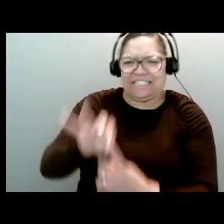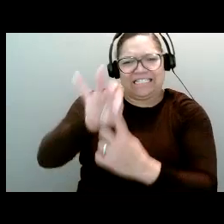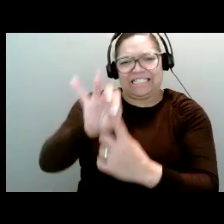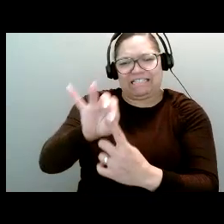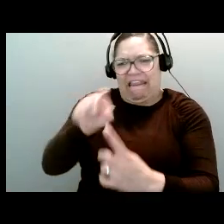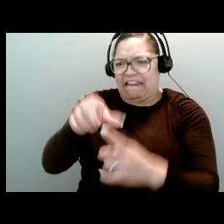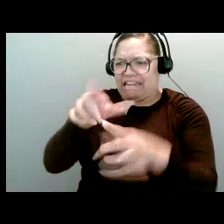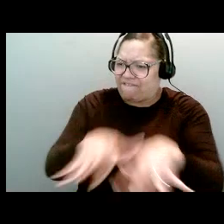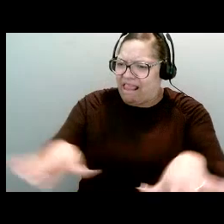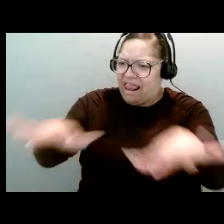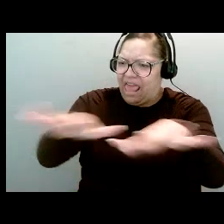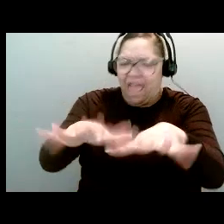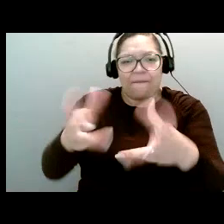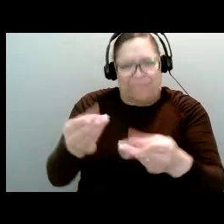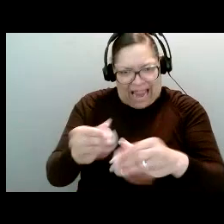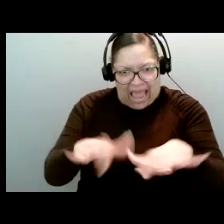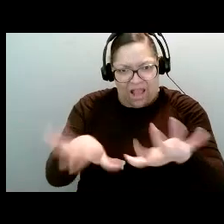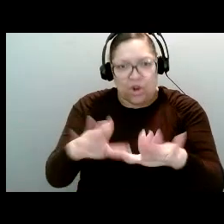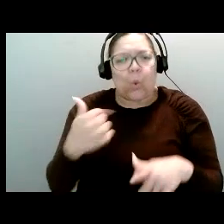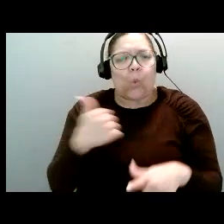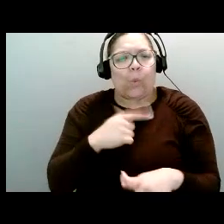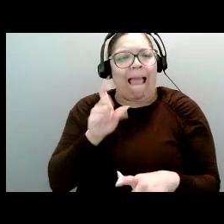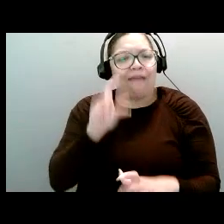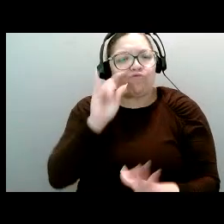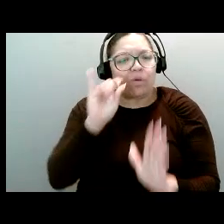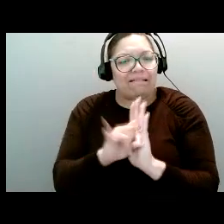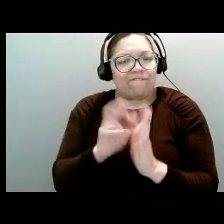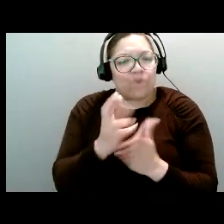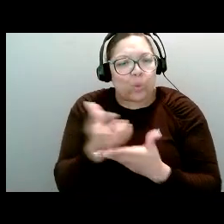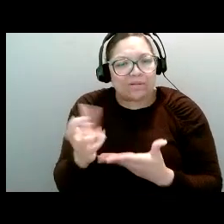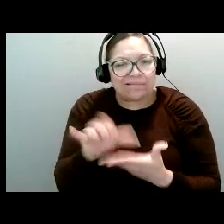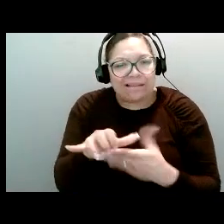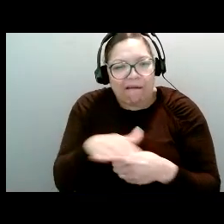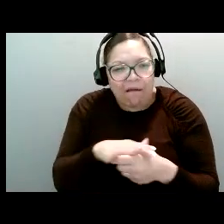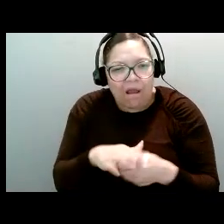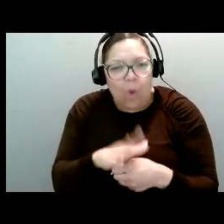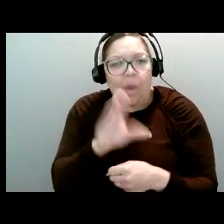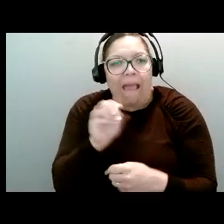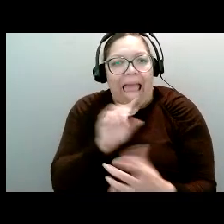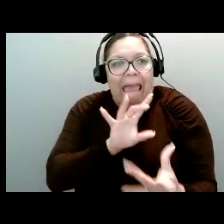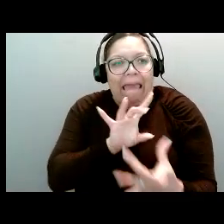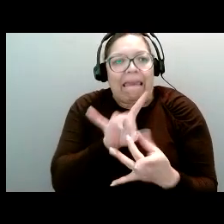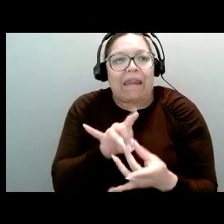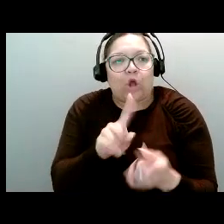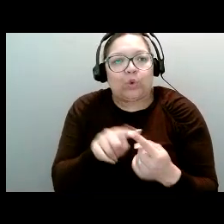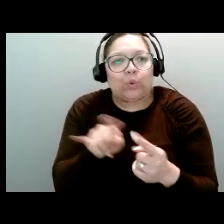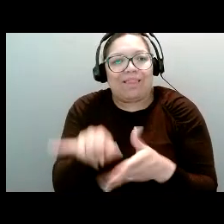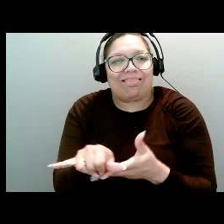It's important for us to identify the resources of the area and also connect them to the place itself.